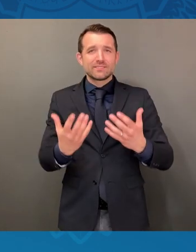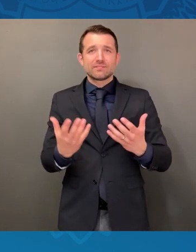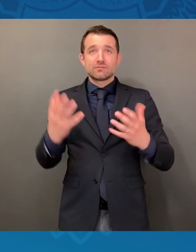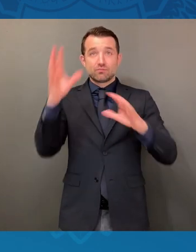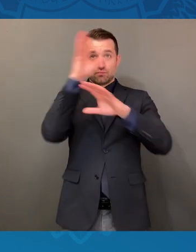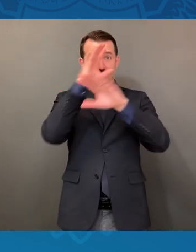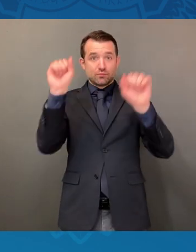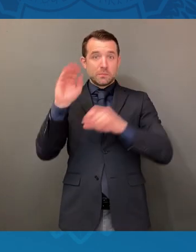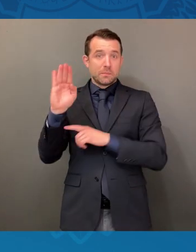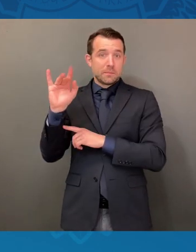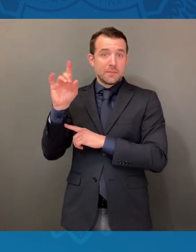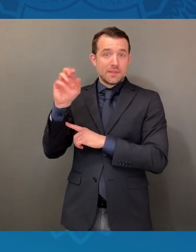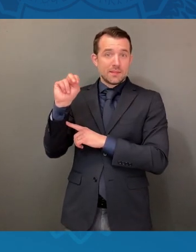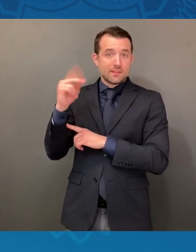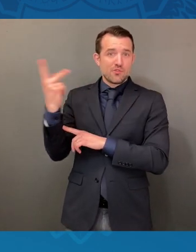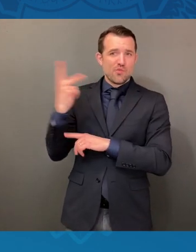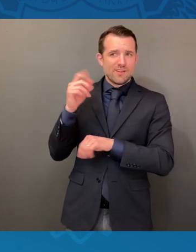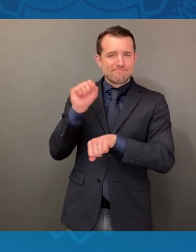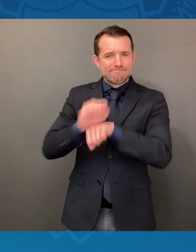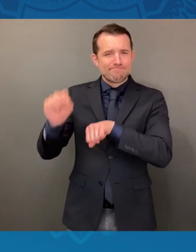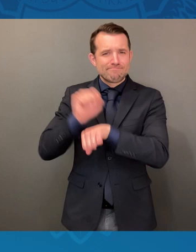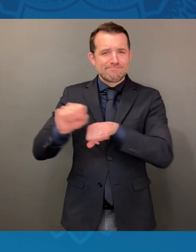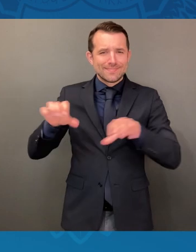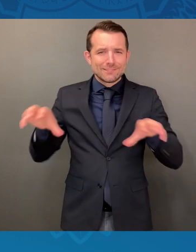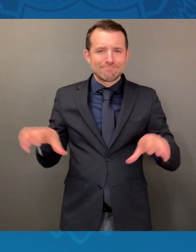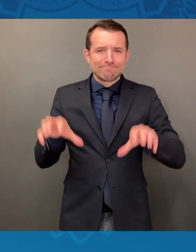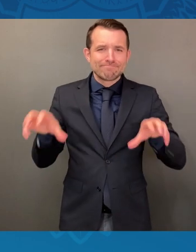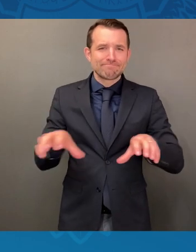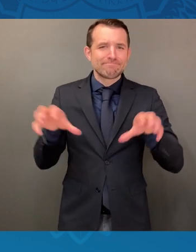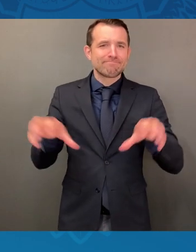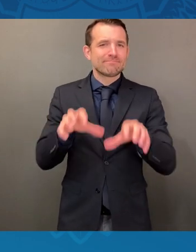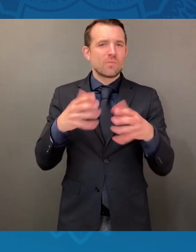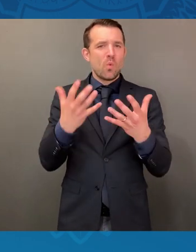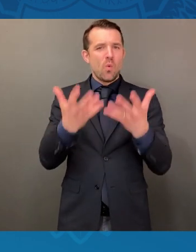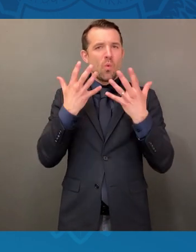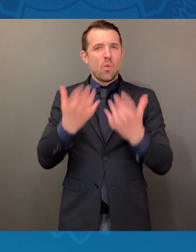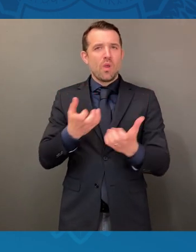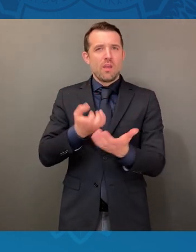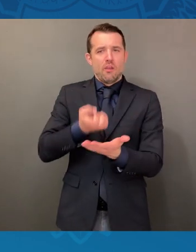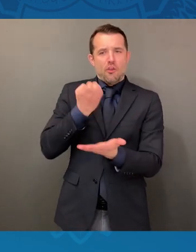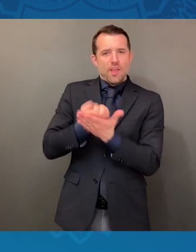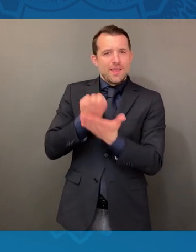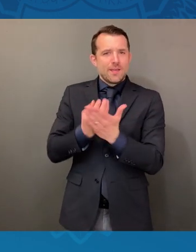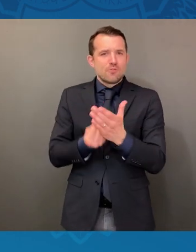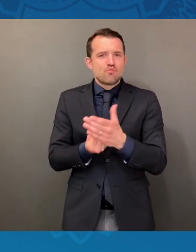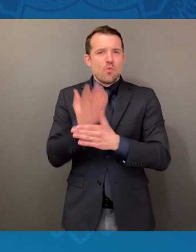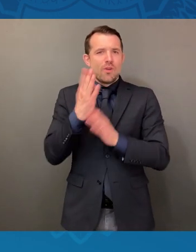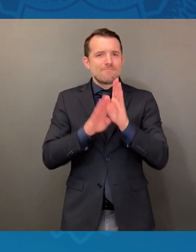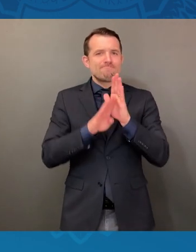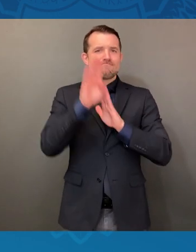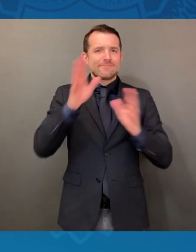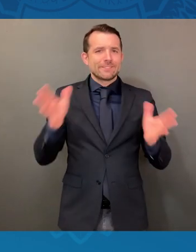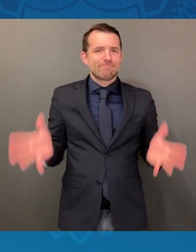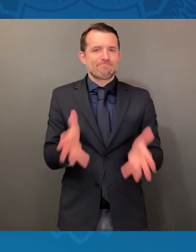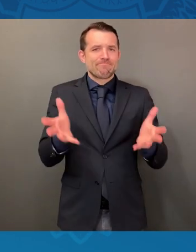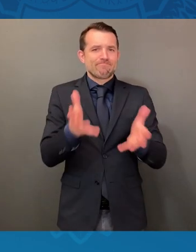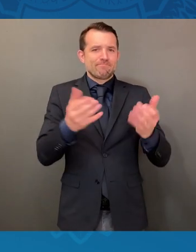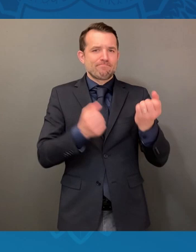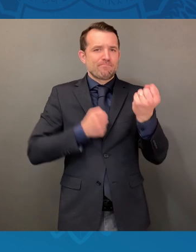and day out to build an economy that works for working people. An economy in which every person